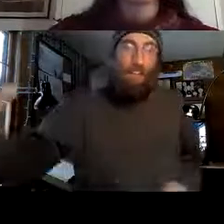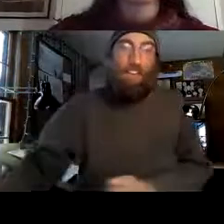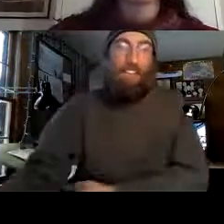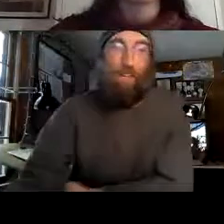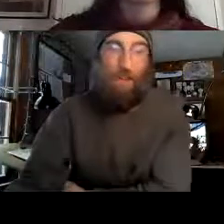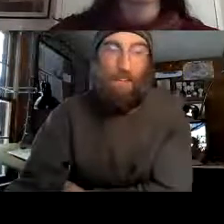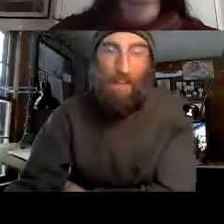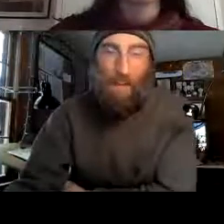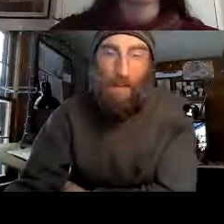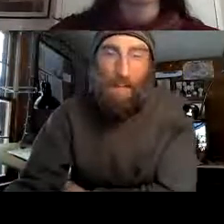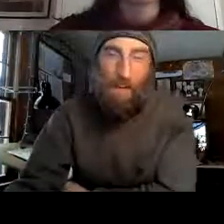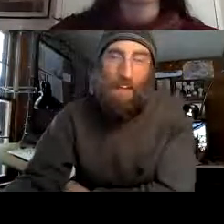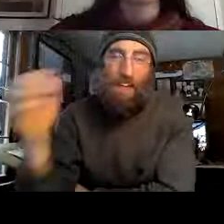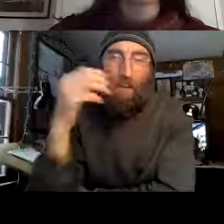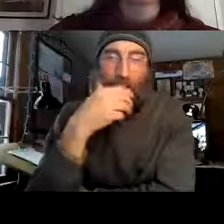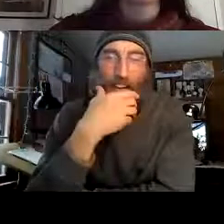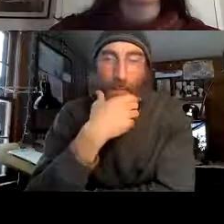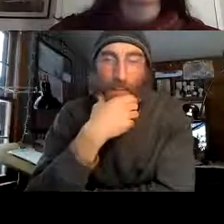read the history books. But he has no idea what's going to happen